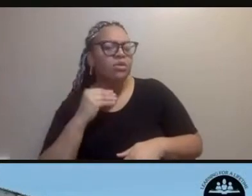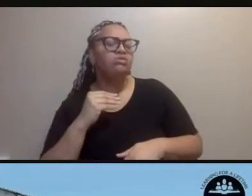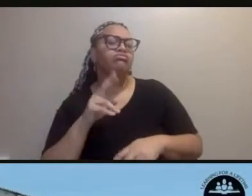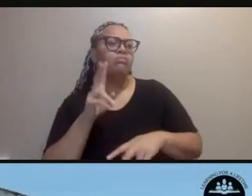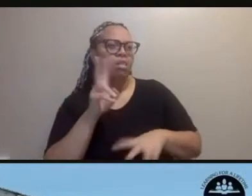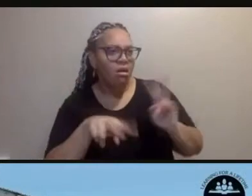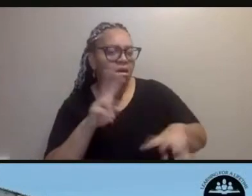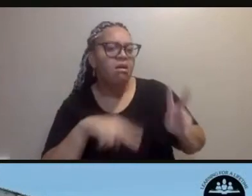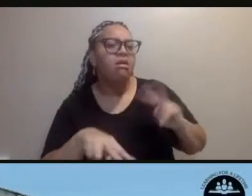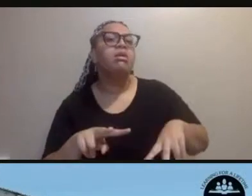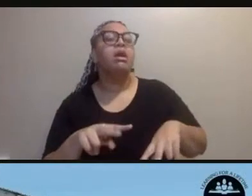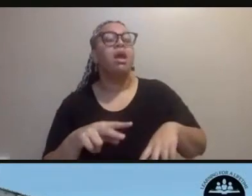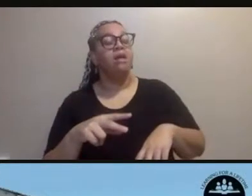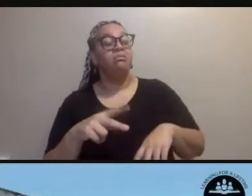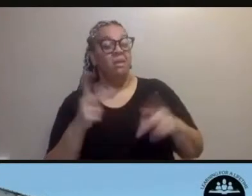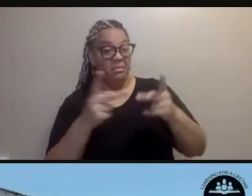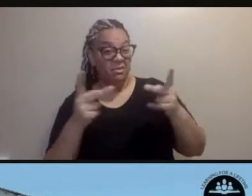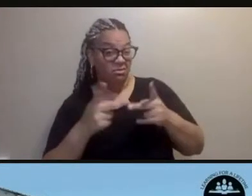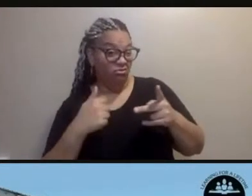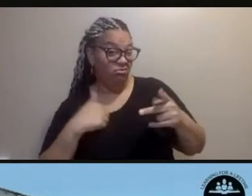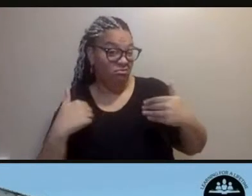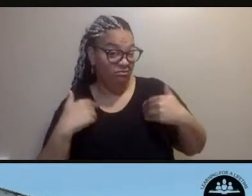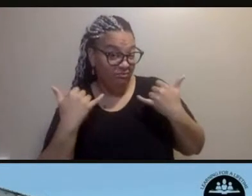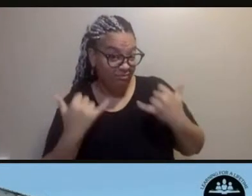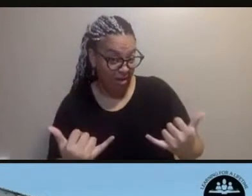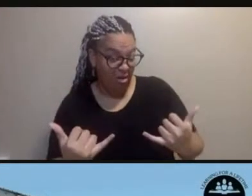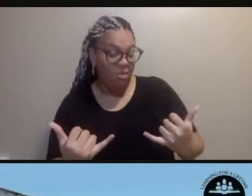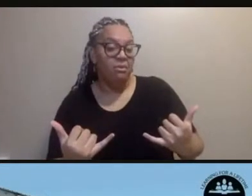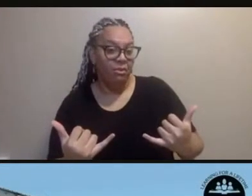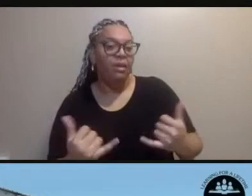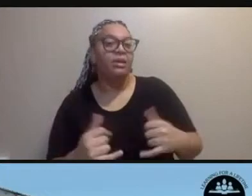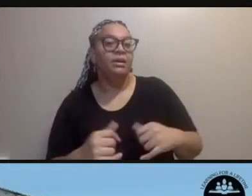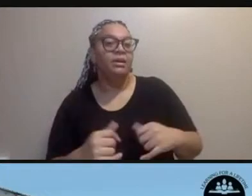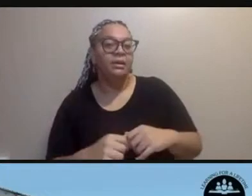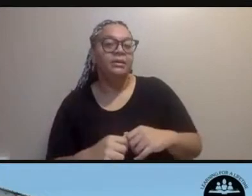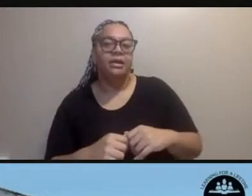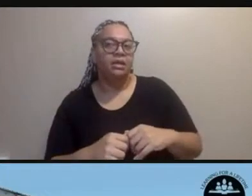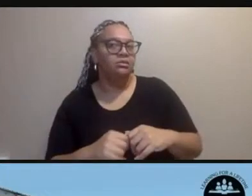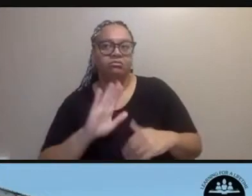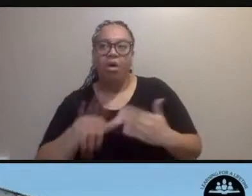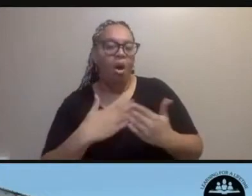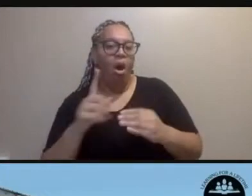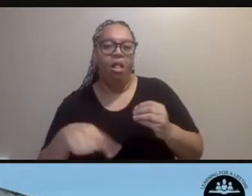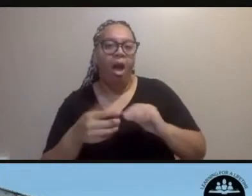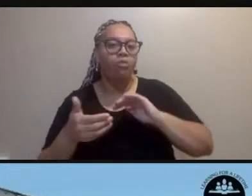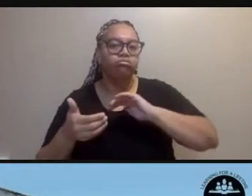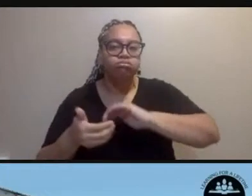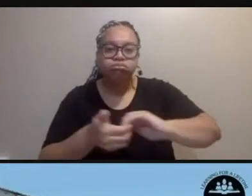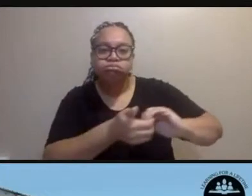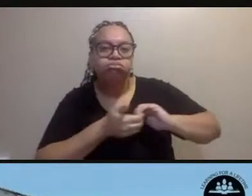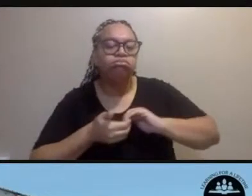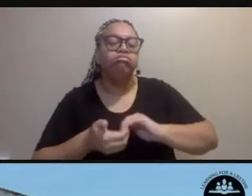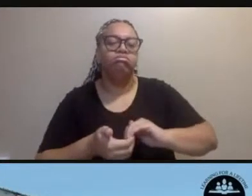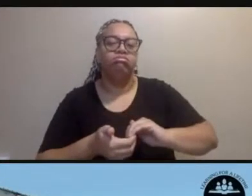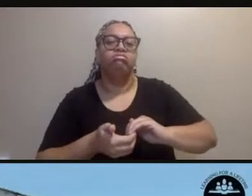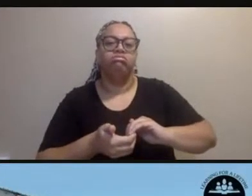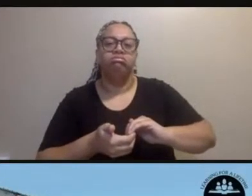E. I THINK LOOKING AT MY